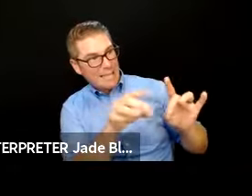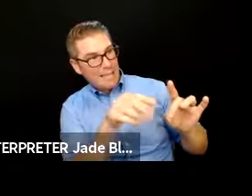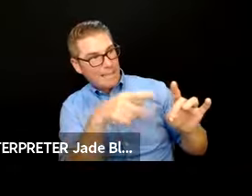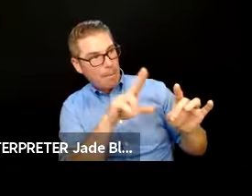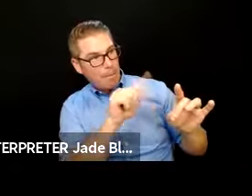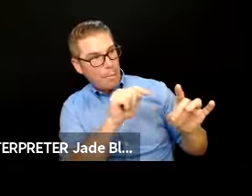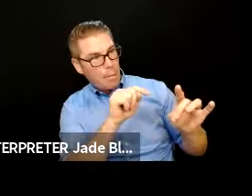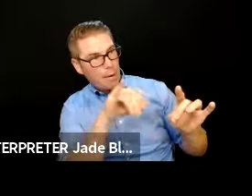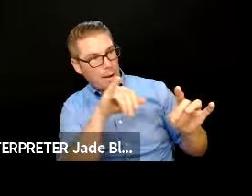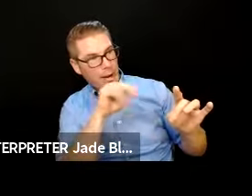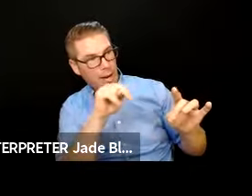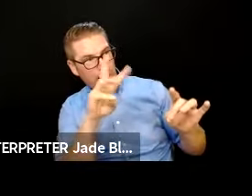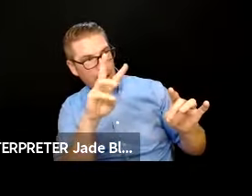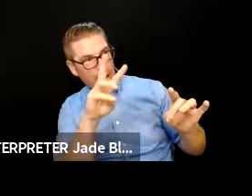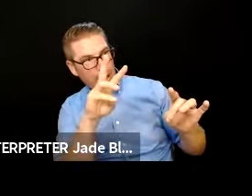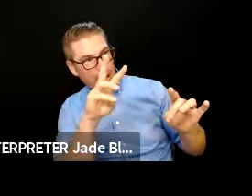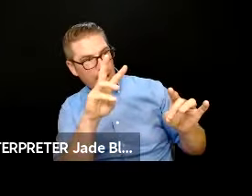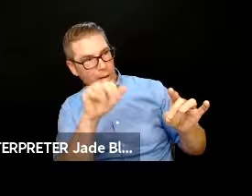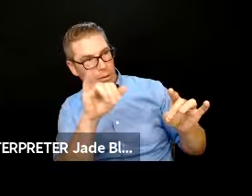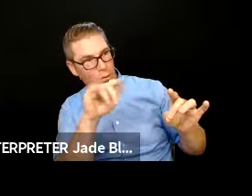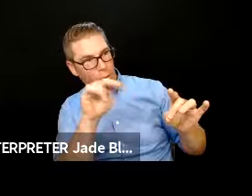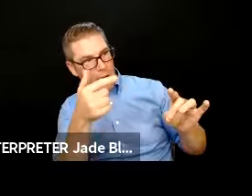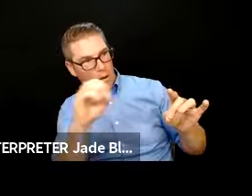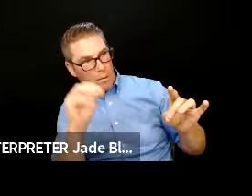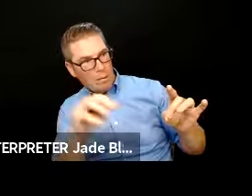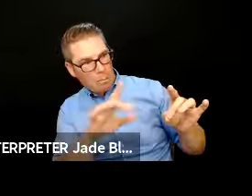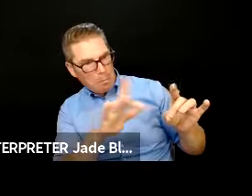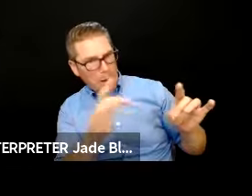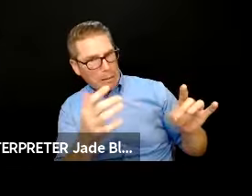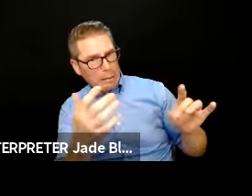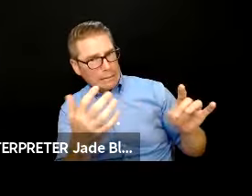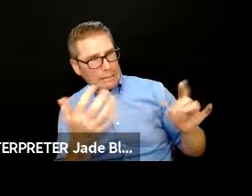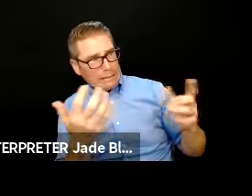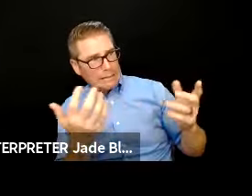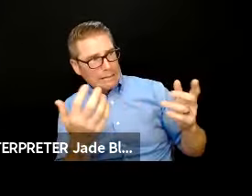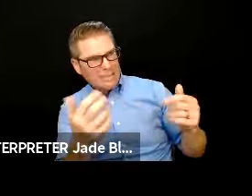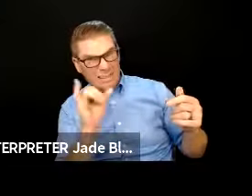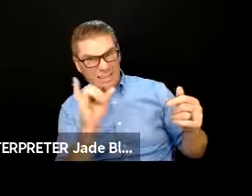I have access. So I have not created rooms so I think we're going to just give it a go. Under each person it says put in waiting room.